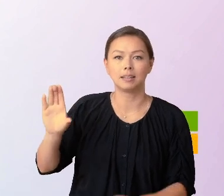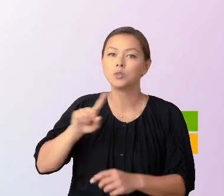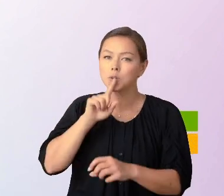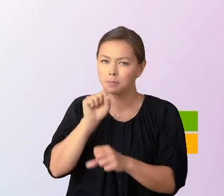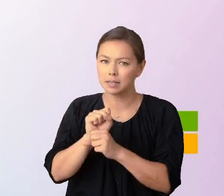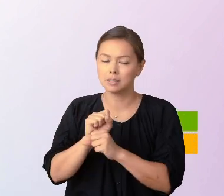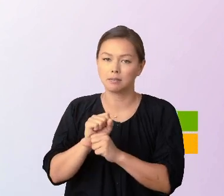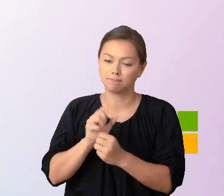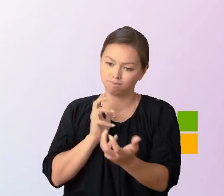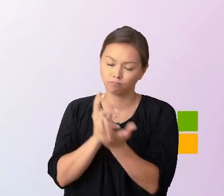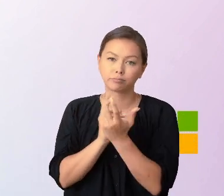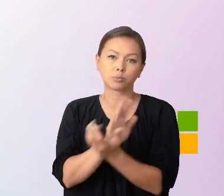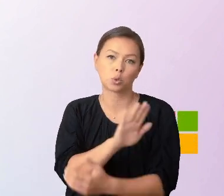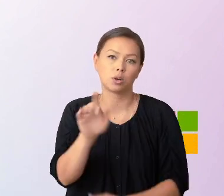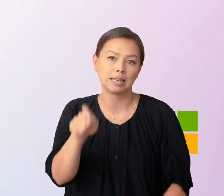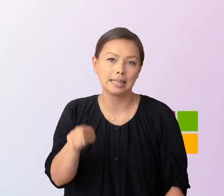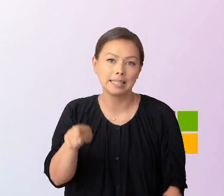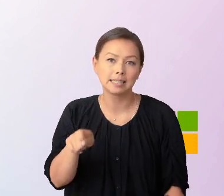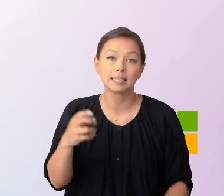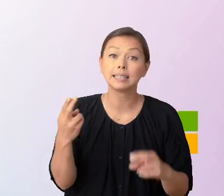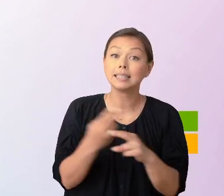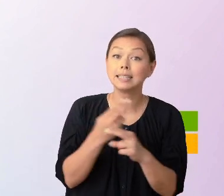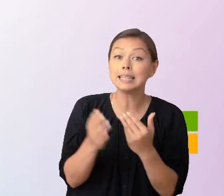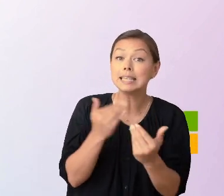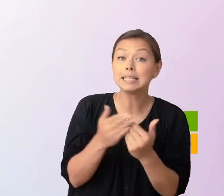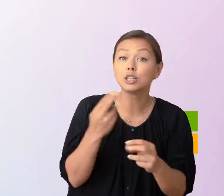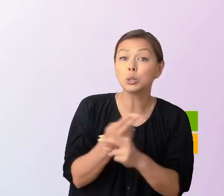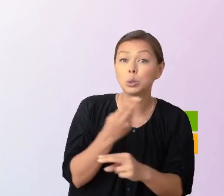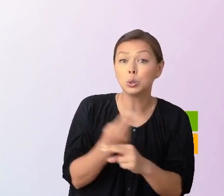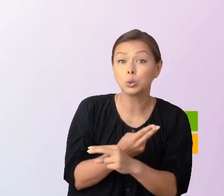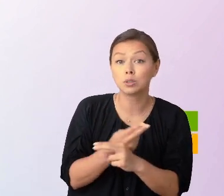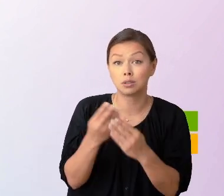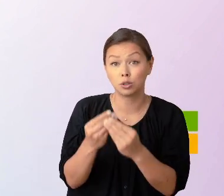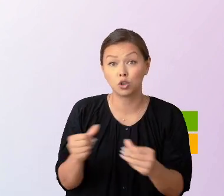Dynamics 365 Business Central, an easy-to-use cloud solution,